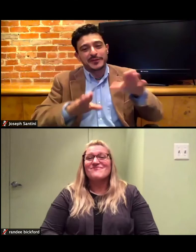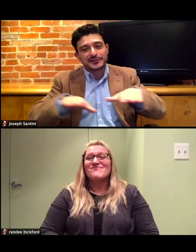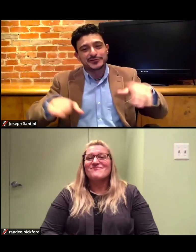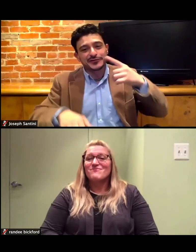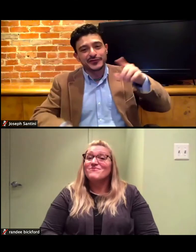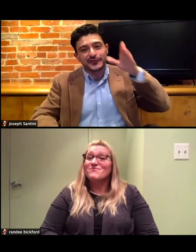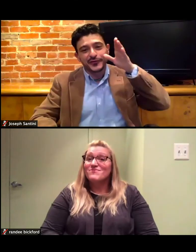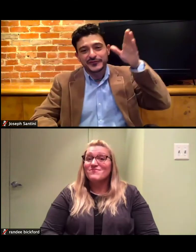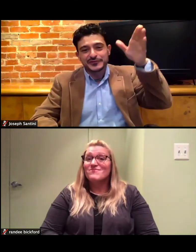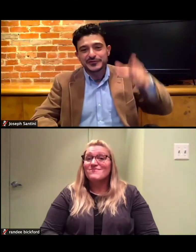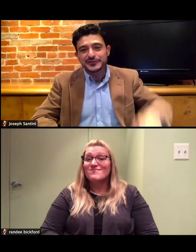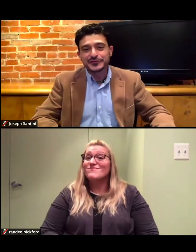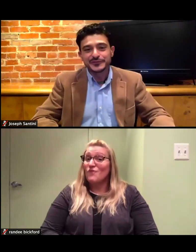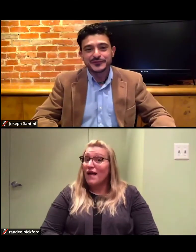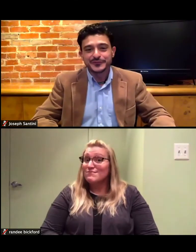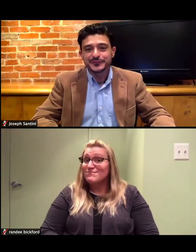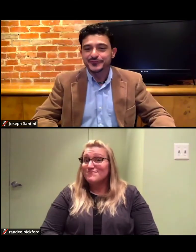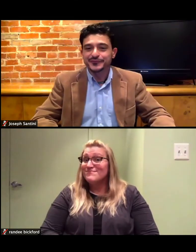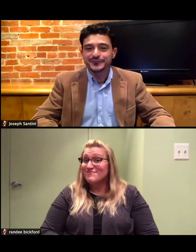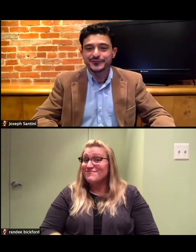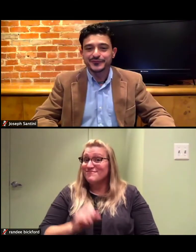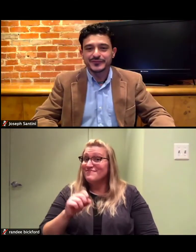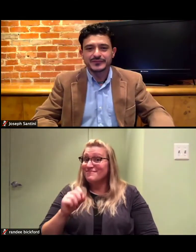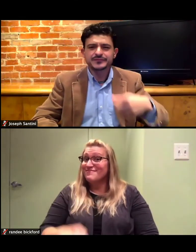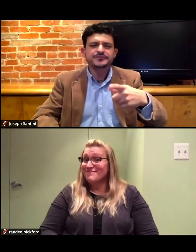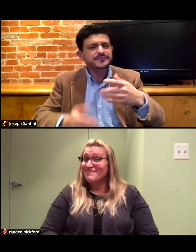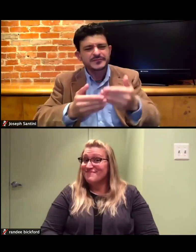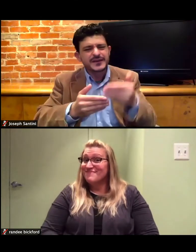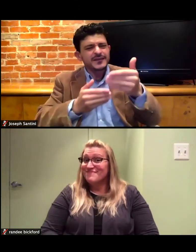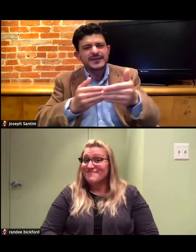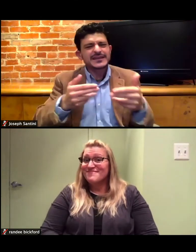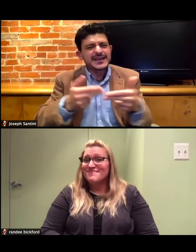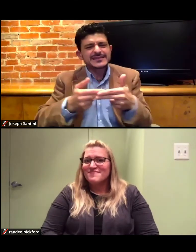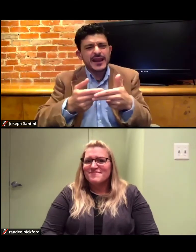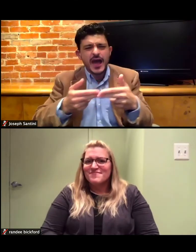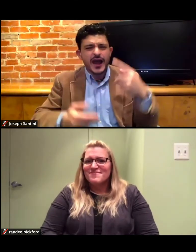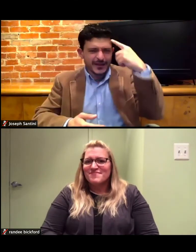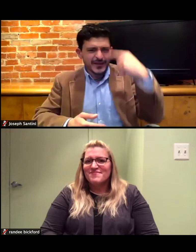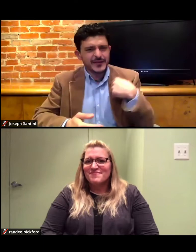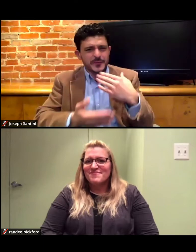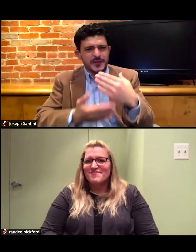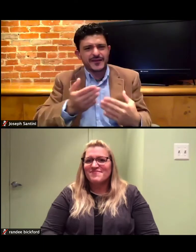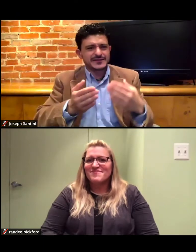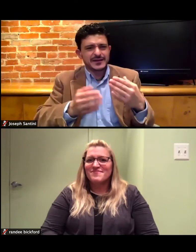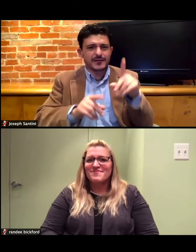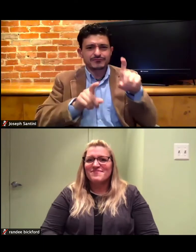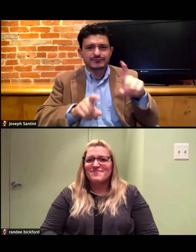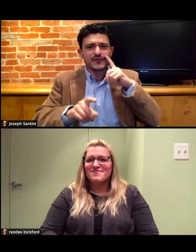or other things as they went forward. So, I think it's really important to plan with the children when they're young, they learn how to manage that.